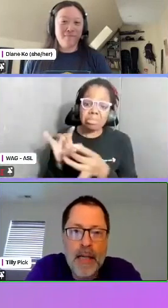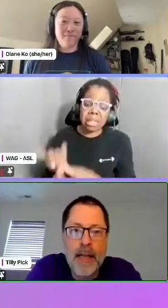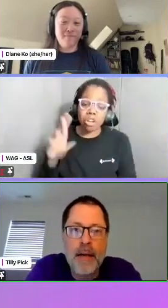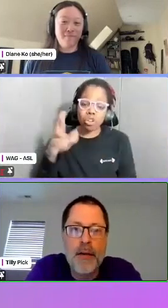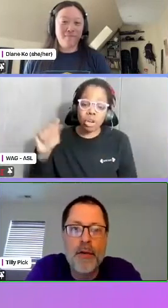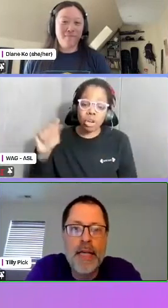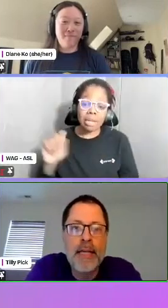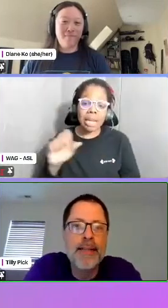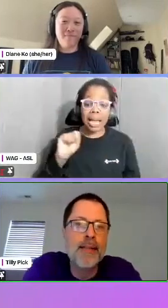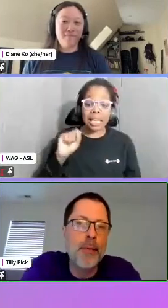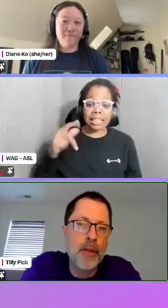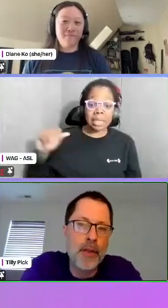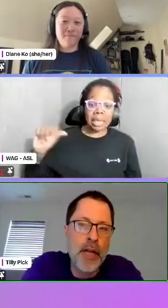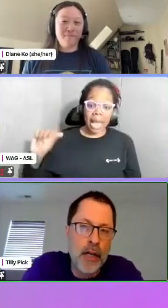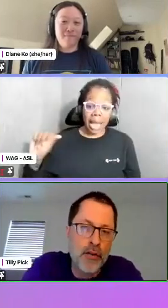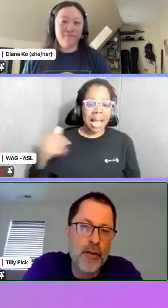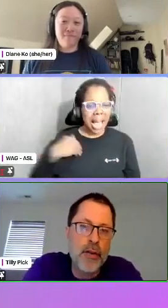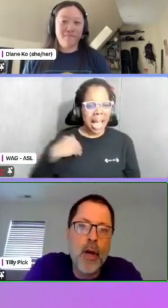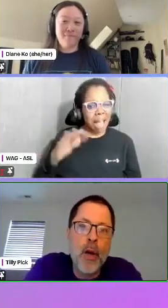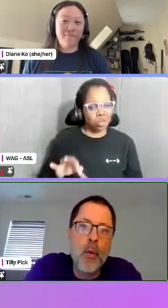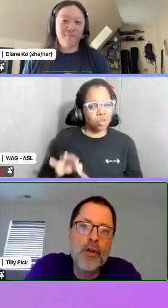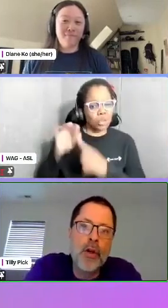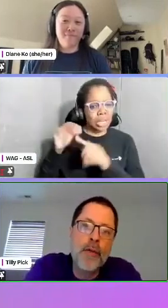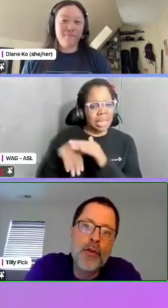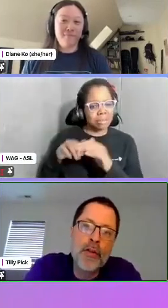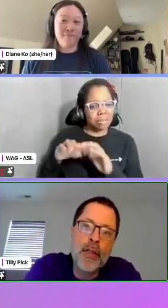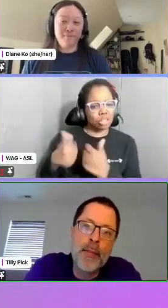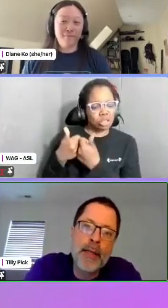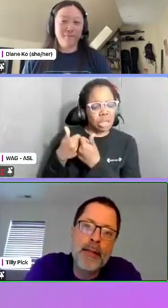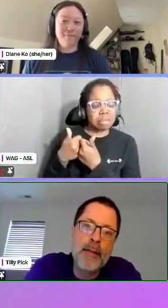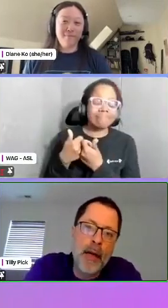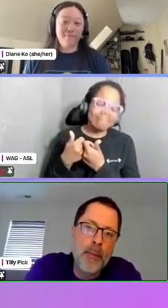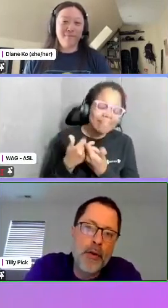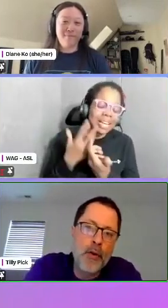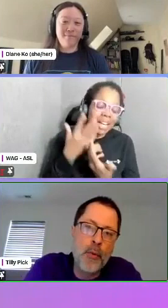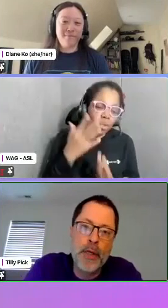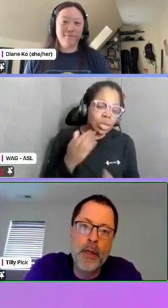object that includes the name of my button. With that query button, I can do other actions, such as triggering a